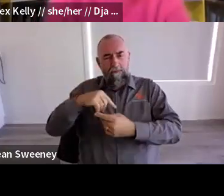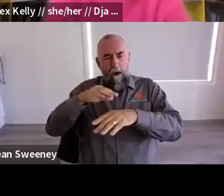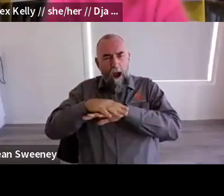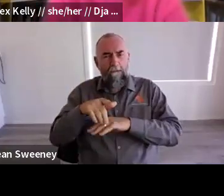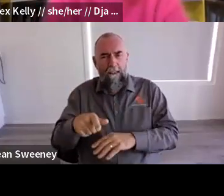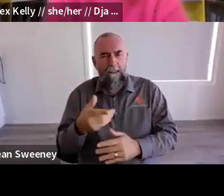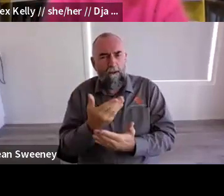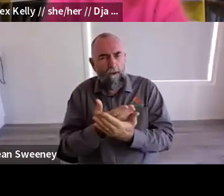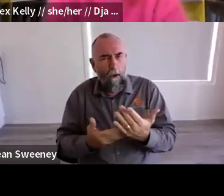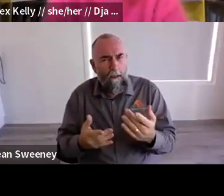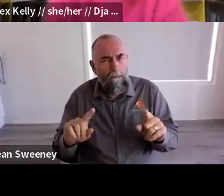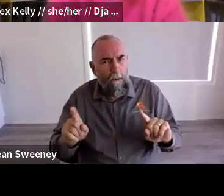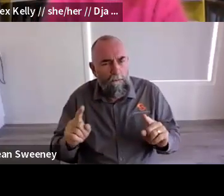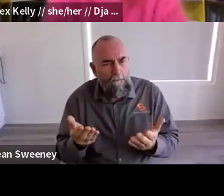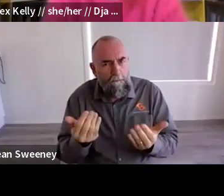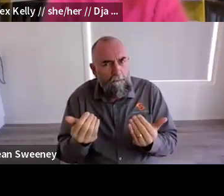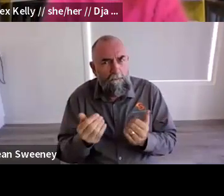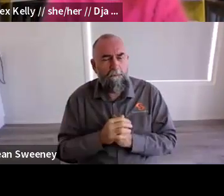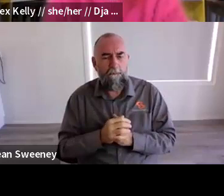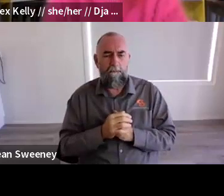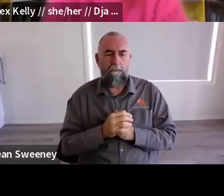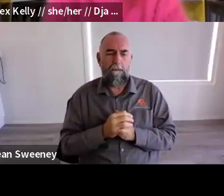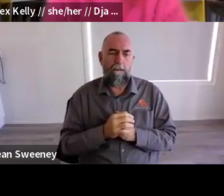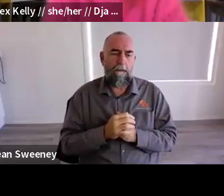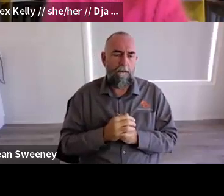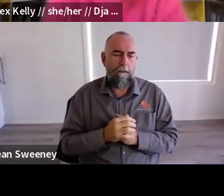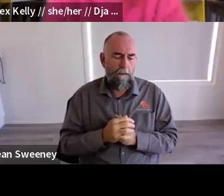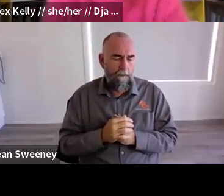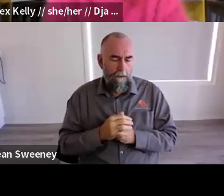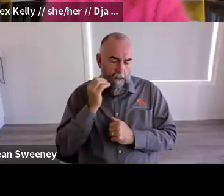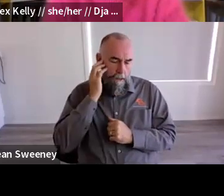for that to change. So, could you tell us a bit about that, and around that